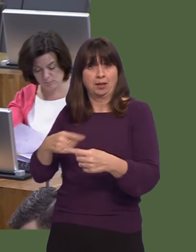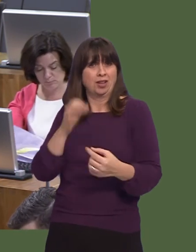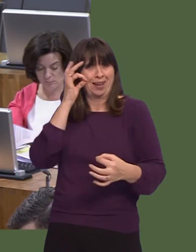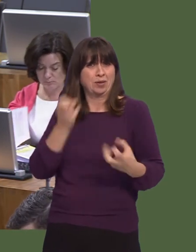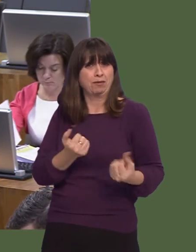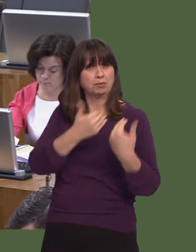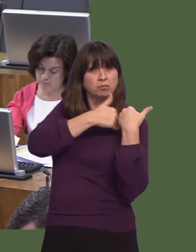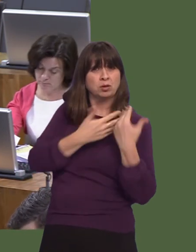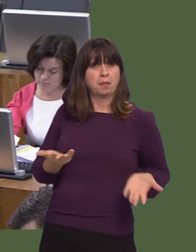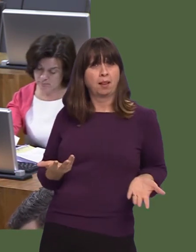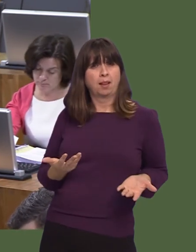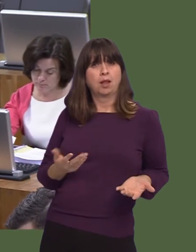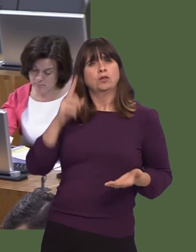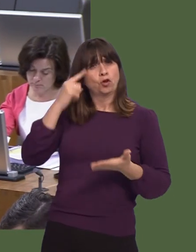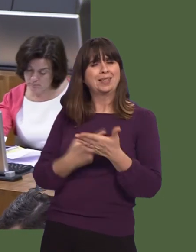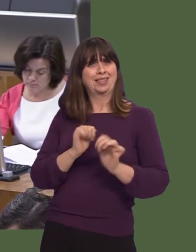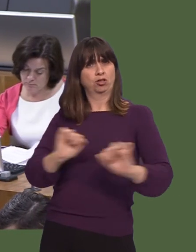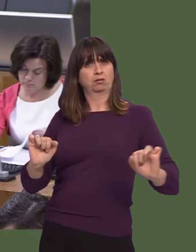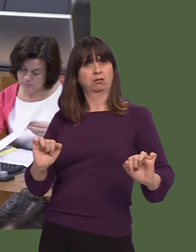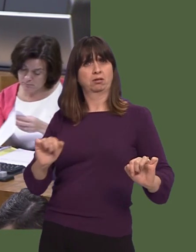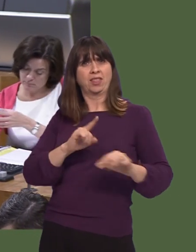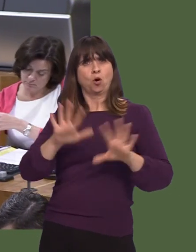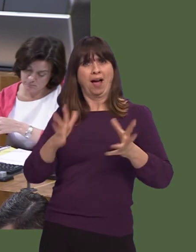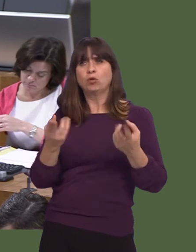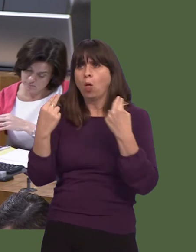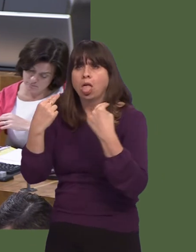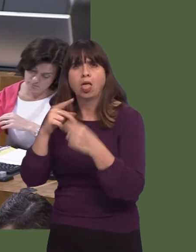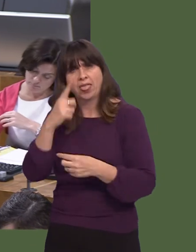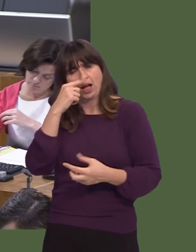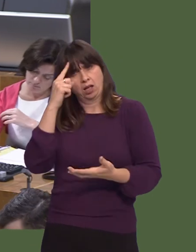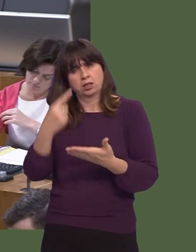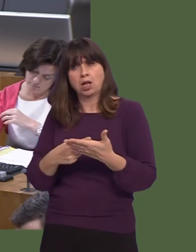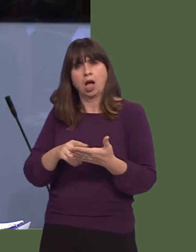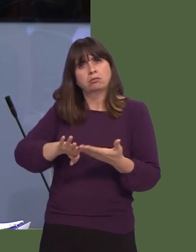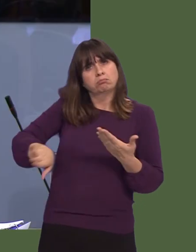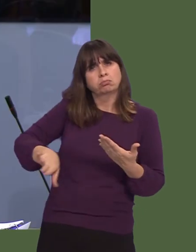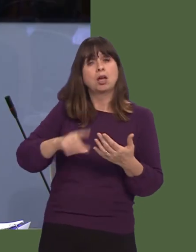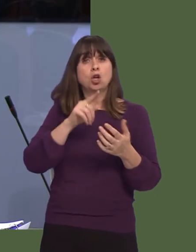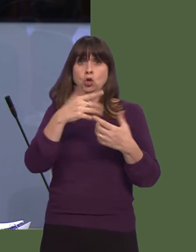themselves for the decisions that they take, but, however, she did mention TAN 1, and the